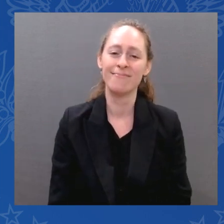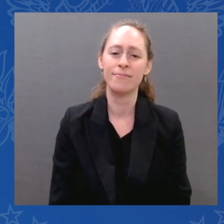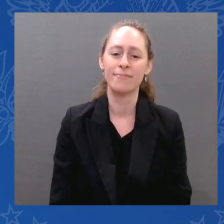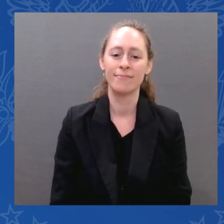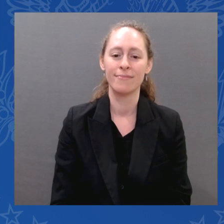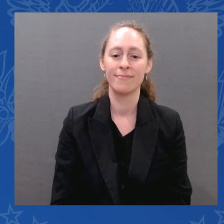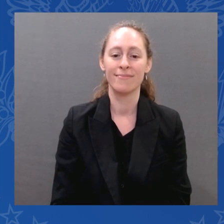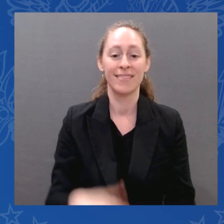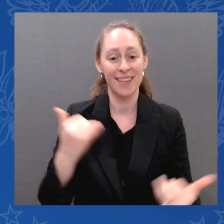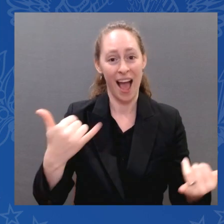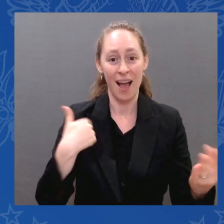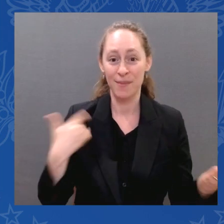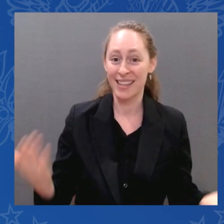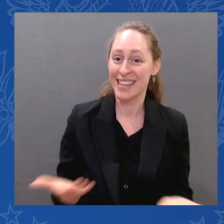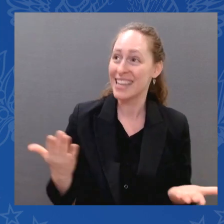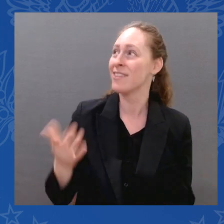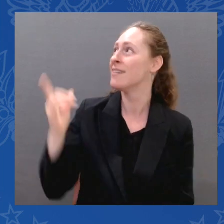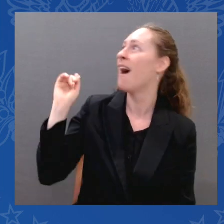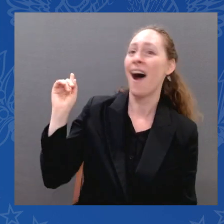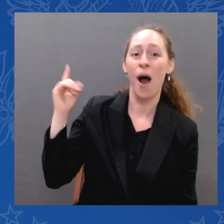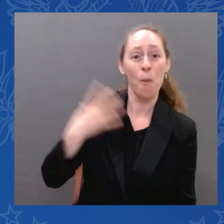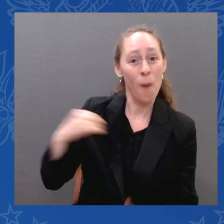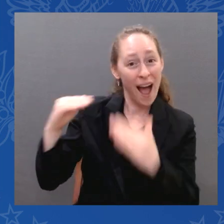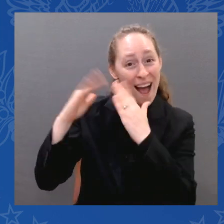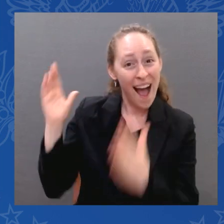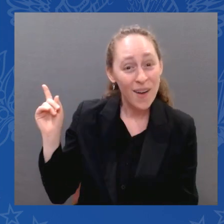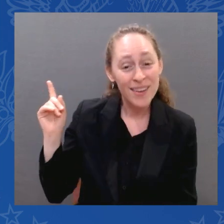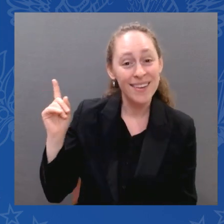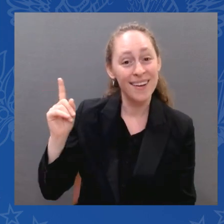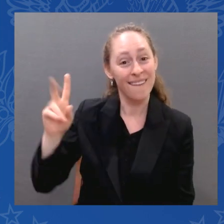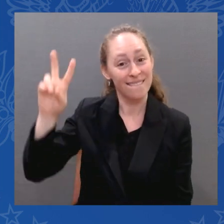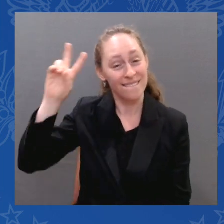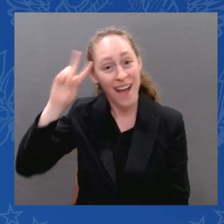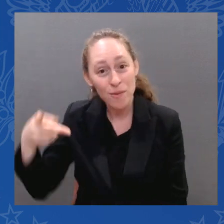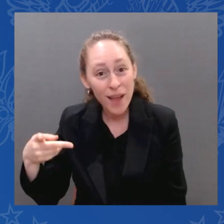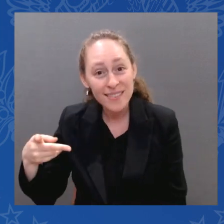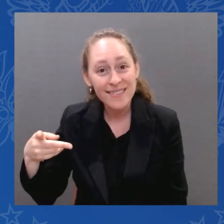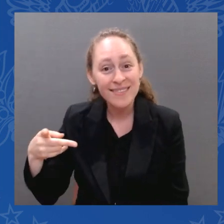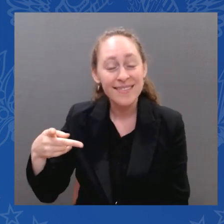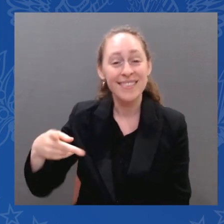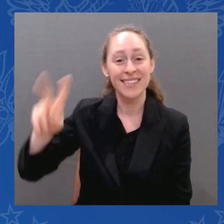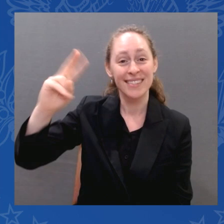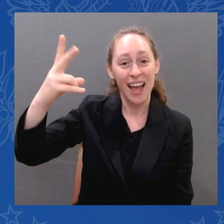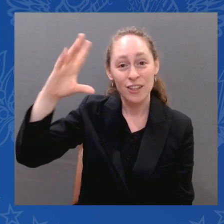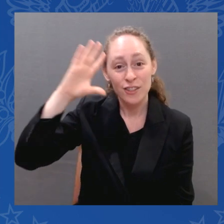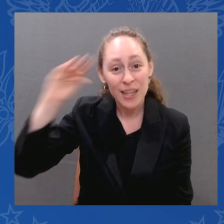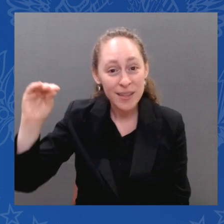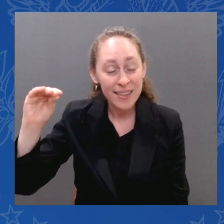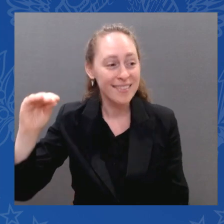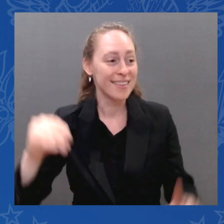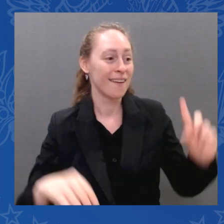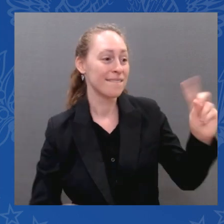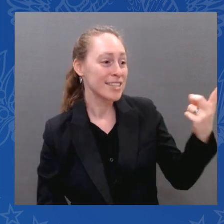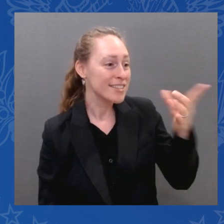the second gentleman, the first lady, and about to introduce the president of the United States of America.